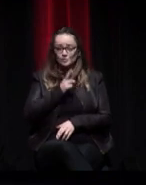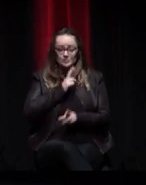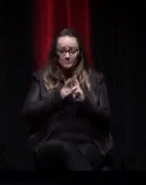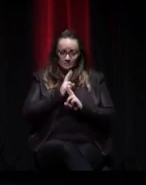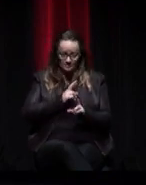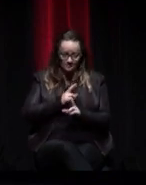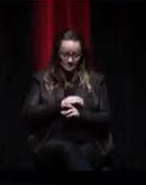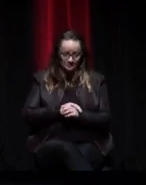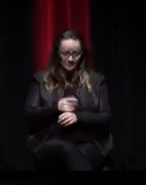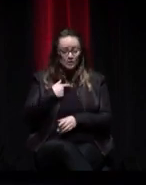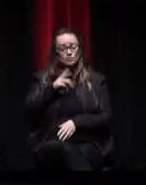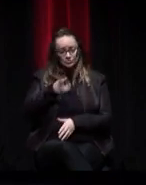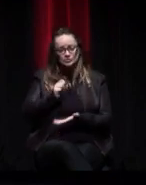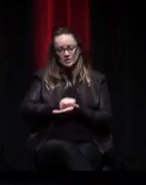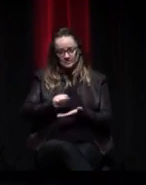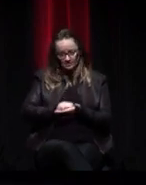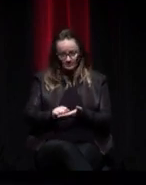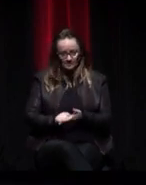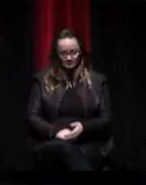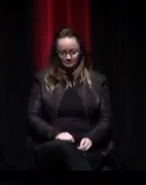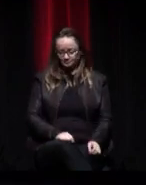I've already written this on a few occasions.